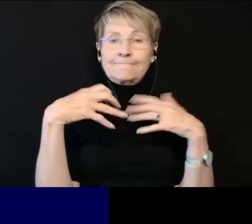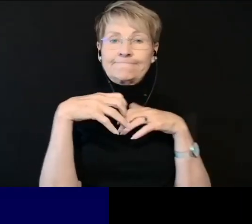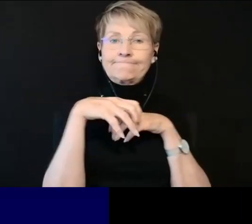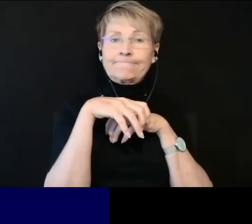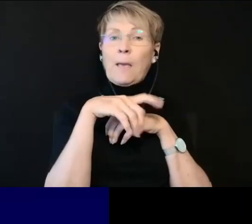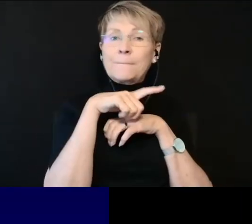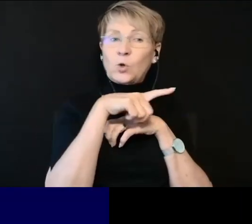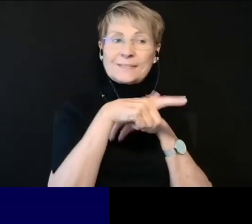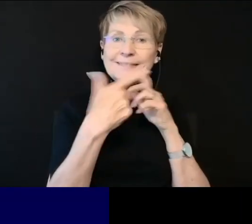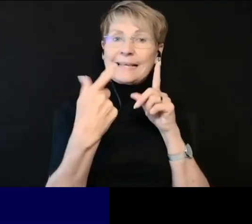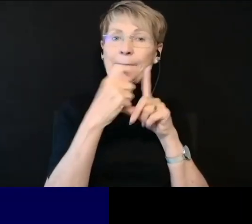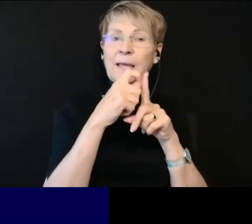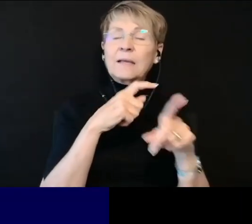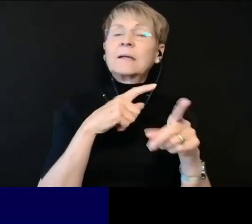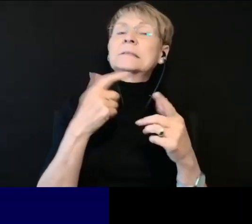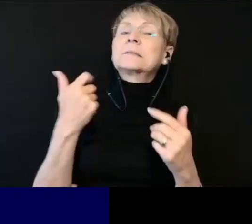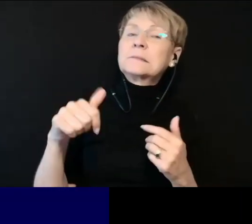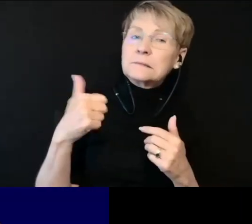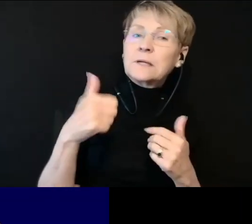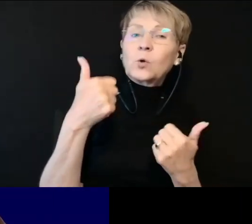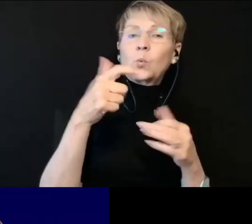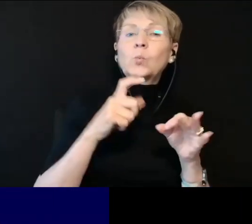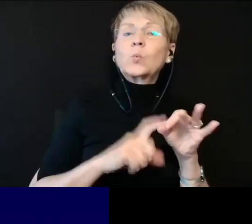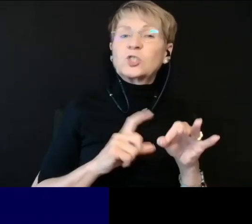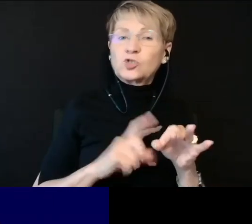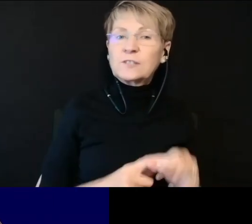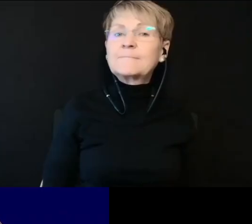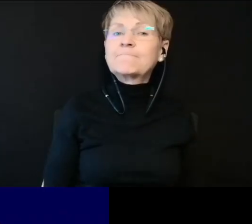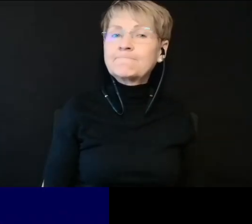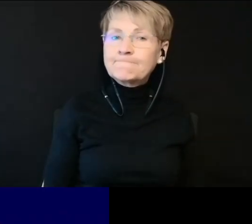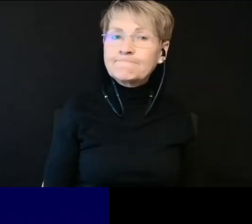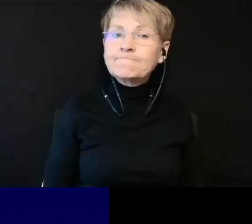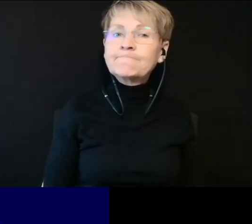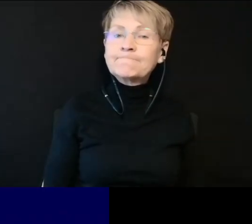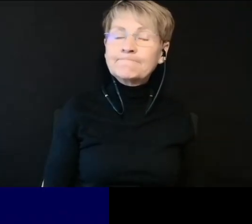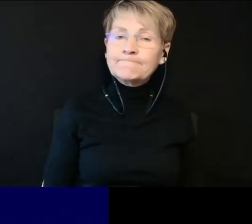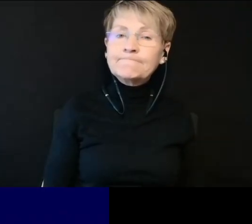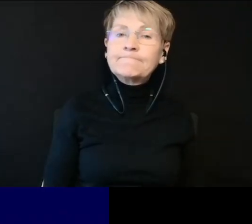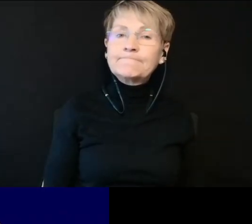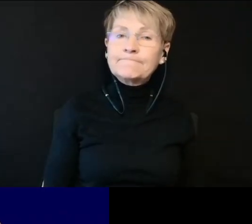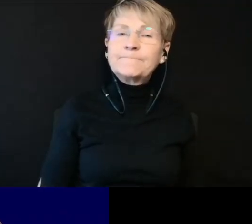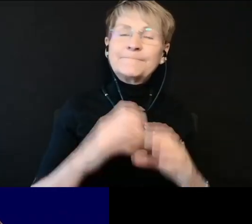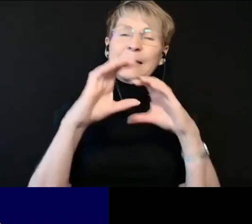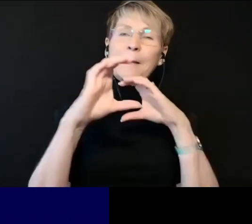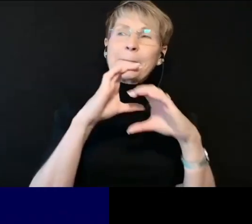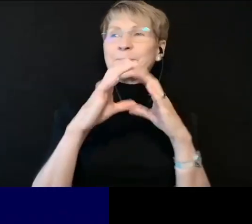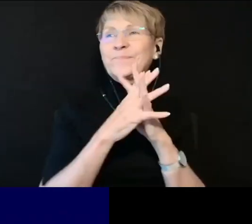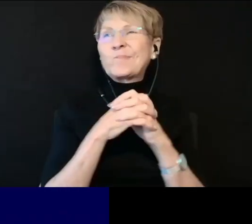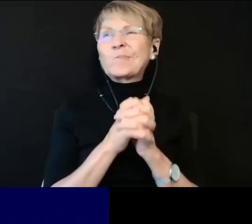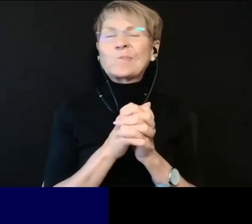That's a great question. Communication. What I would think about is going back to the Life